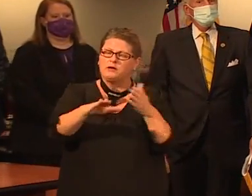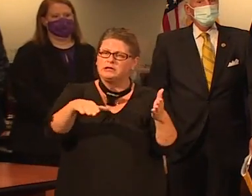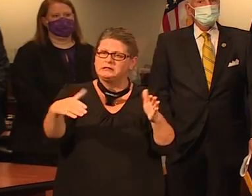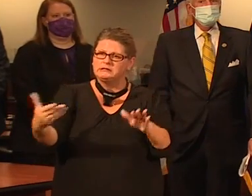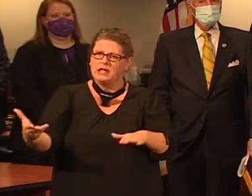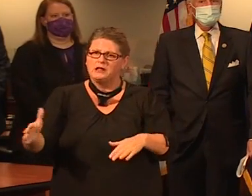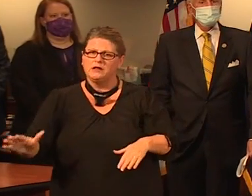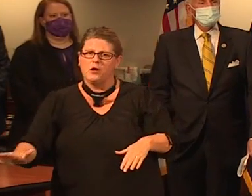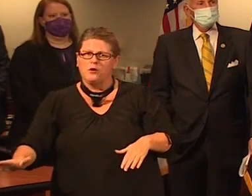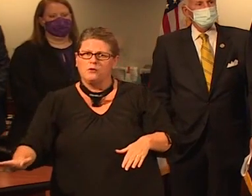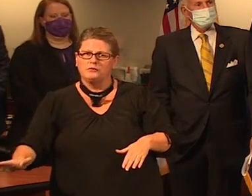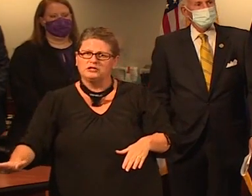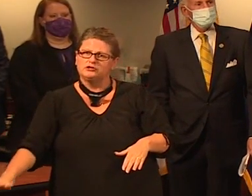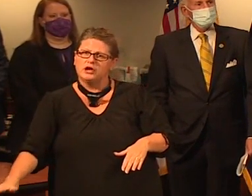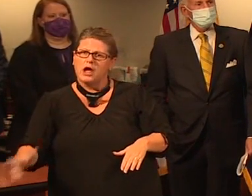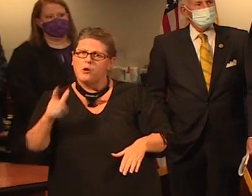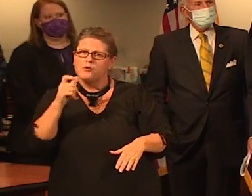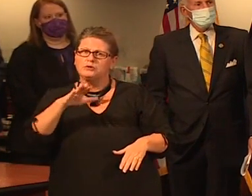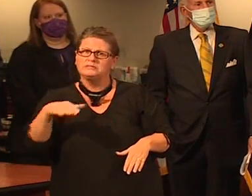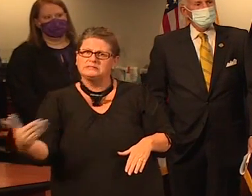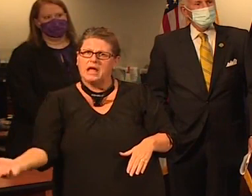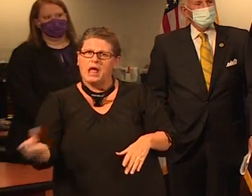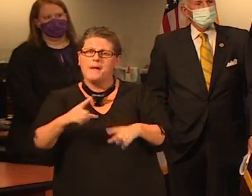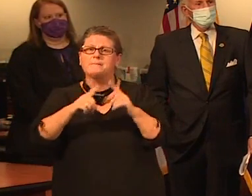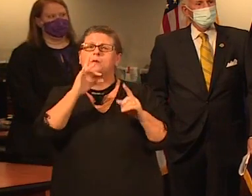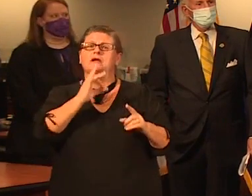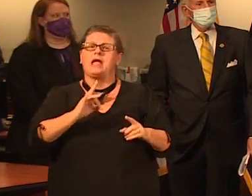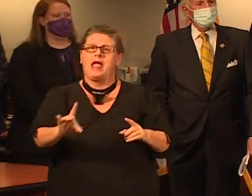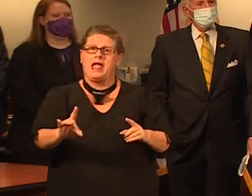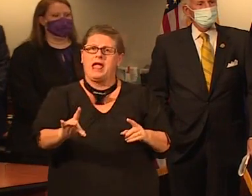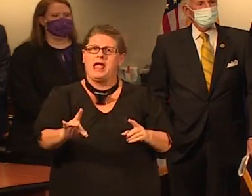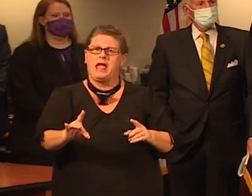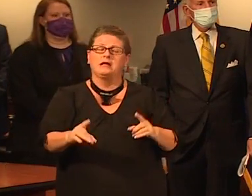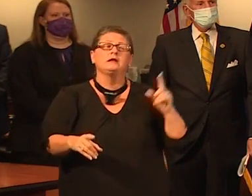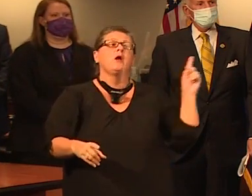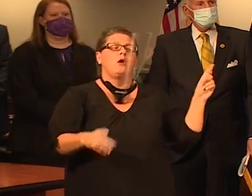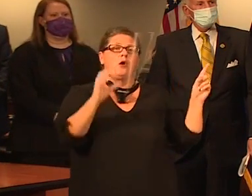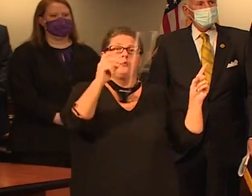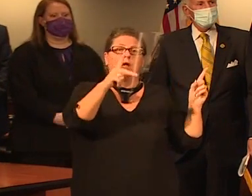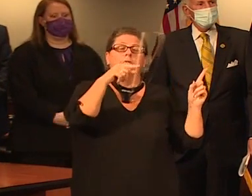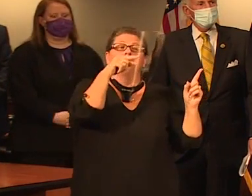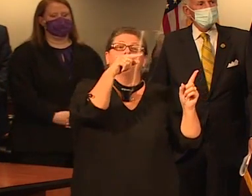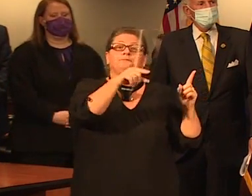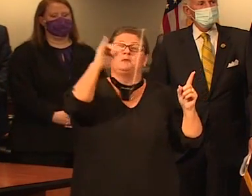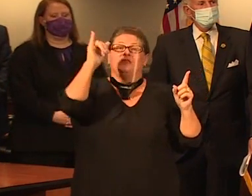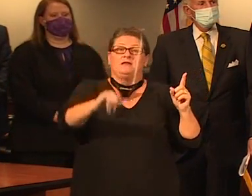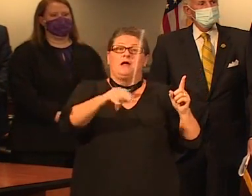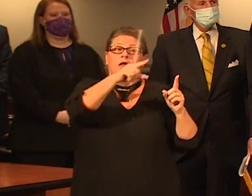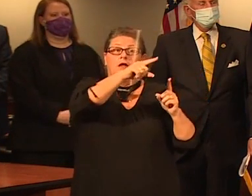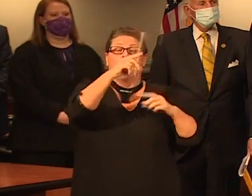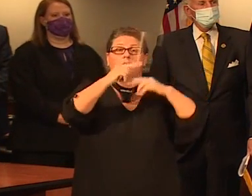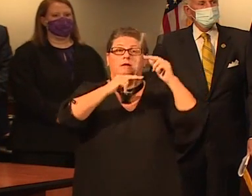WHAT HAPPENED WITH THE SUMTER COUNTY DEATH AND WE ARE TOLD A CHILD WHO DIED. WHAT HAPPENED THEREZ IN.